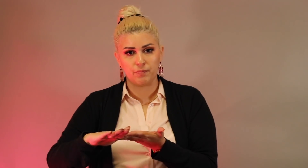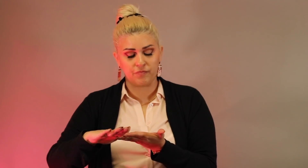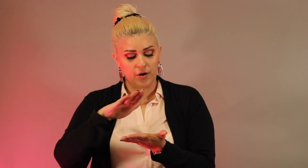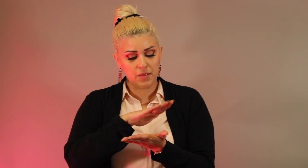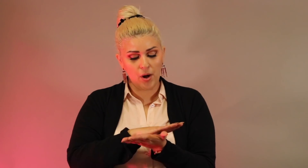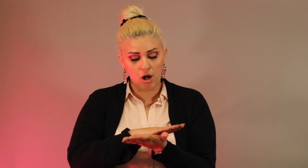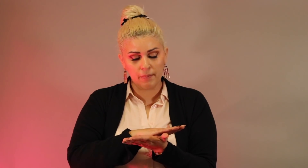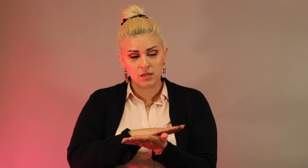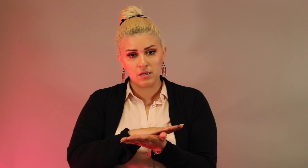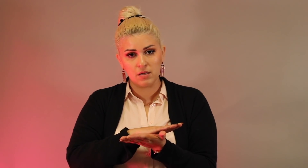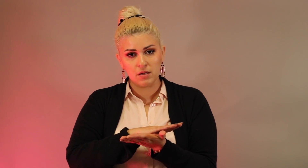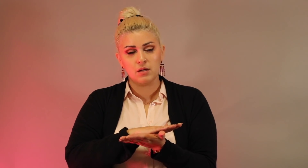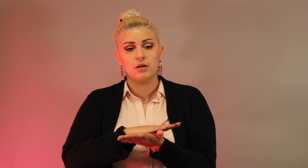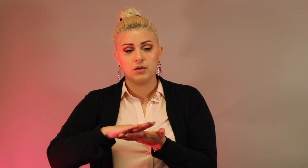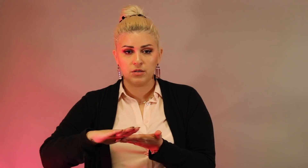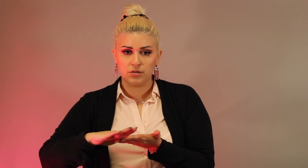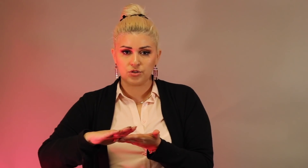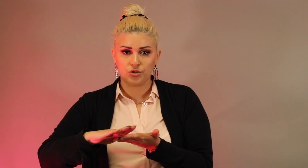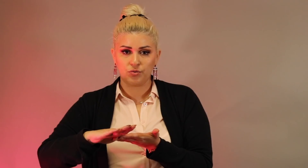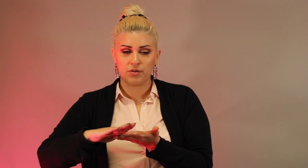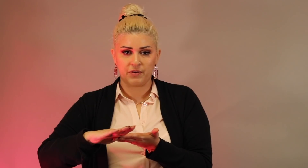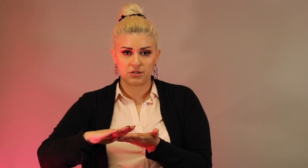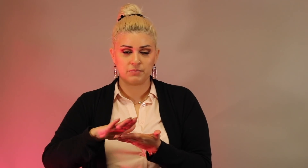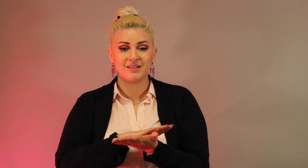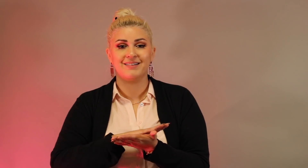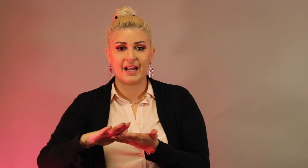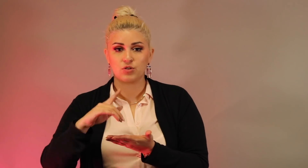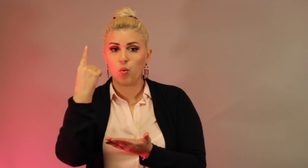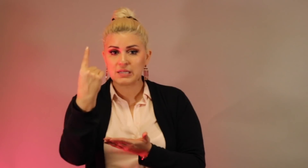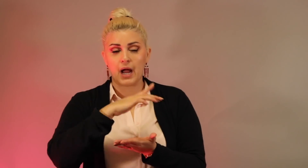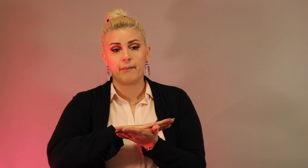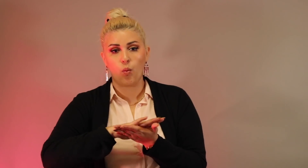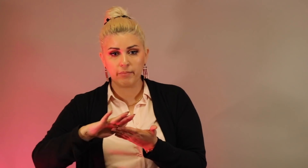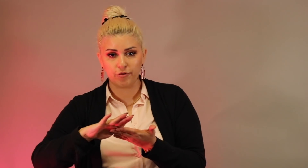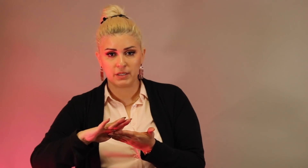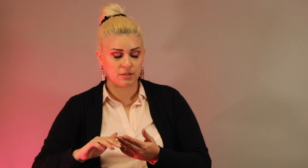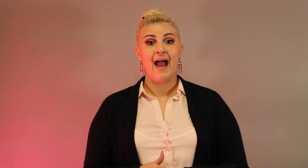Boom, from the palm to the fingertips. Nice, one time, one movement.